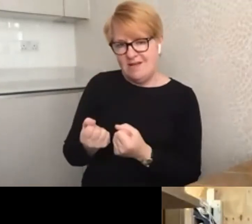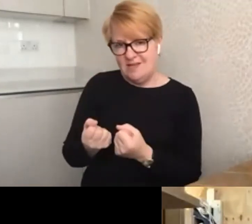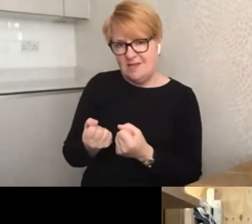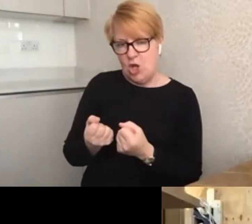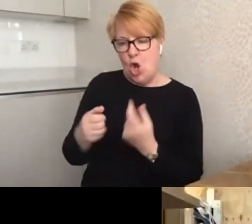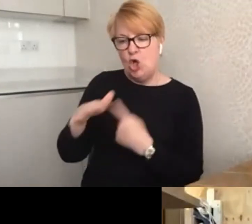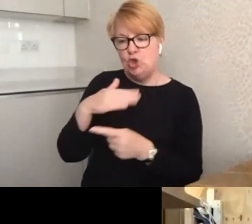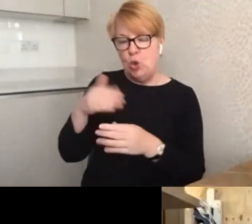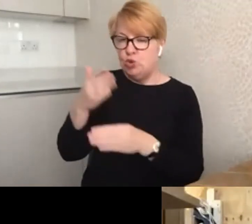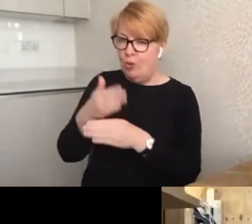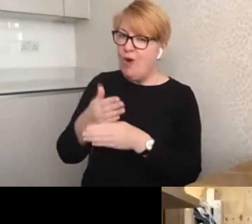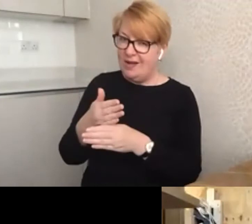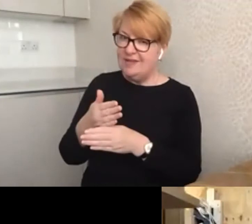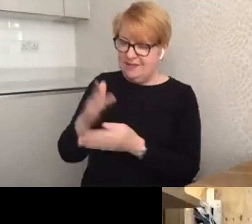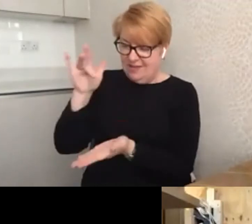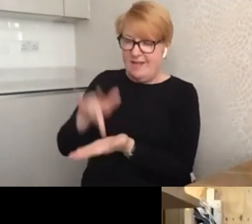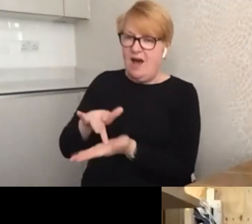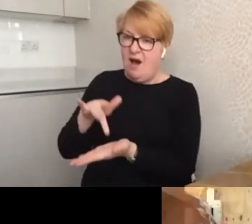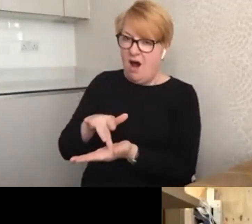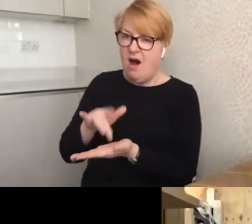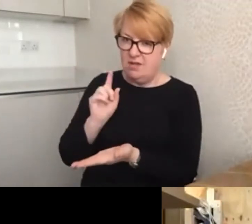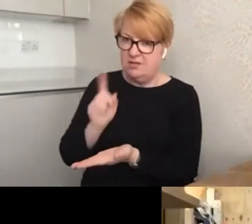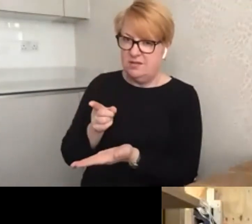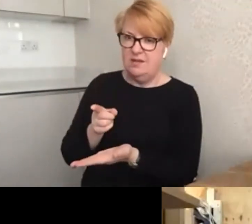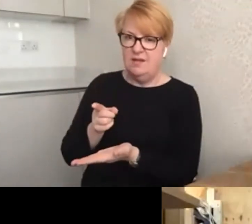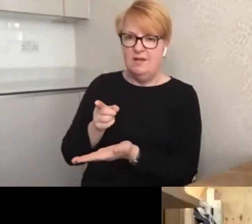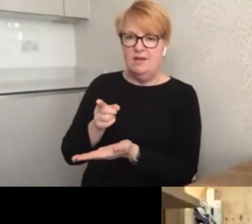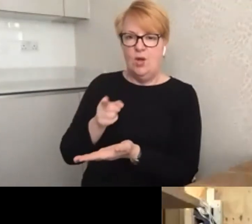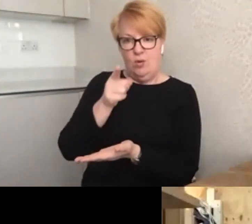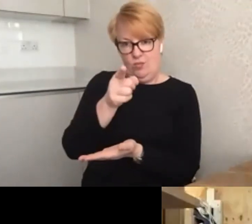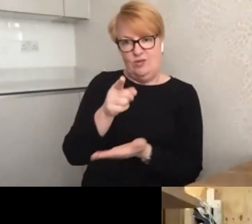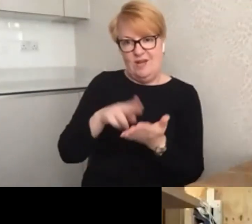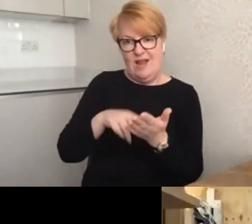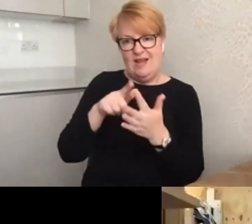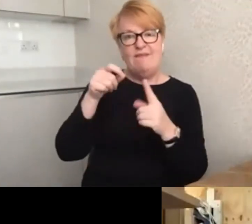its heart is which is what Nephertiti was talking about, you know, like relationships,